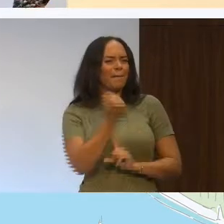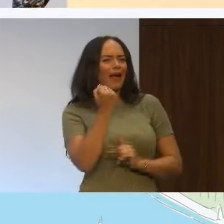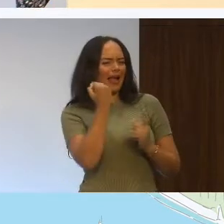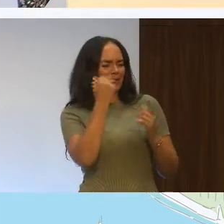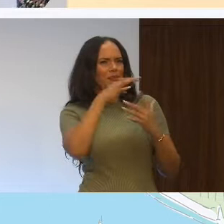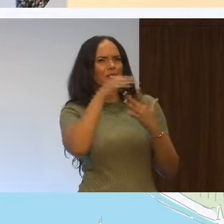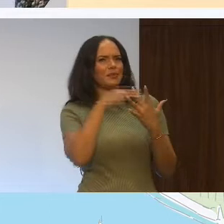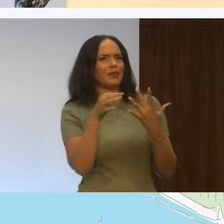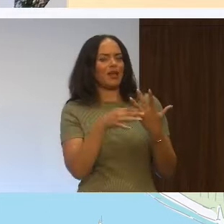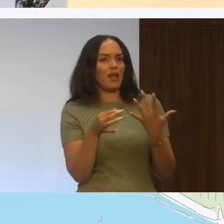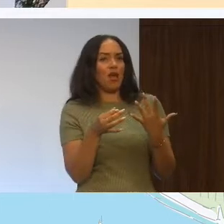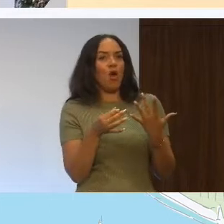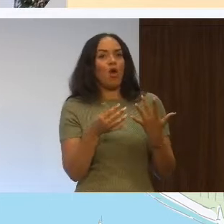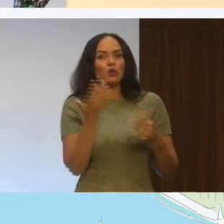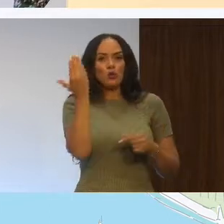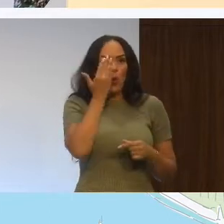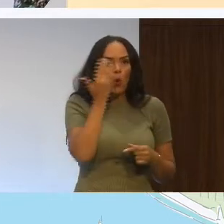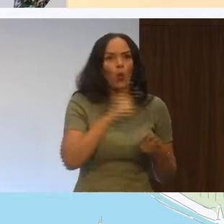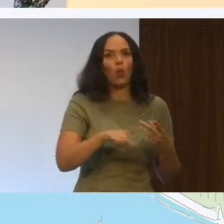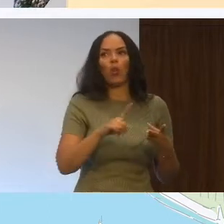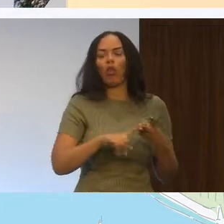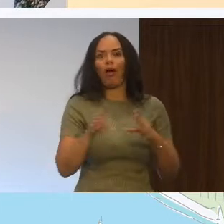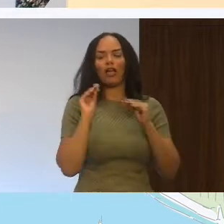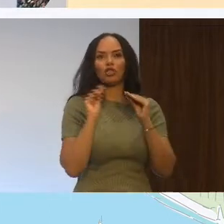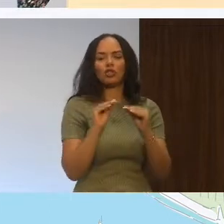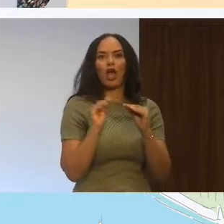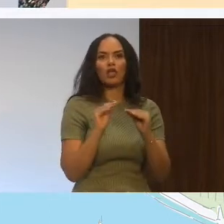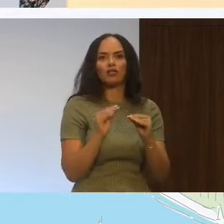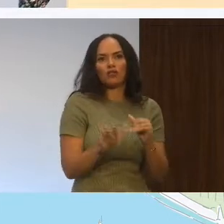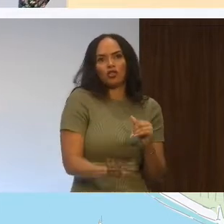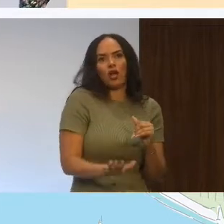can have on schooling and education if a child is affected by them.